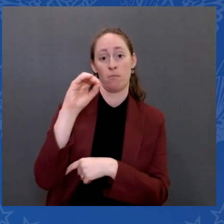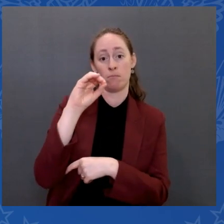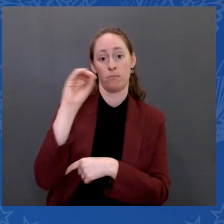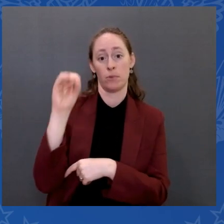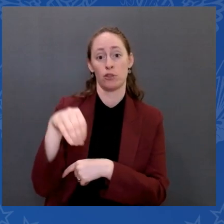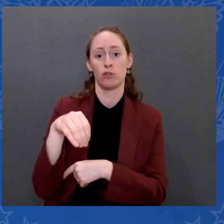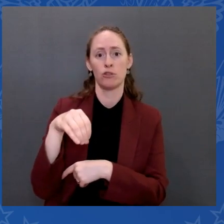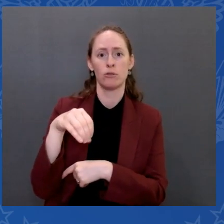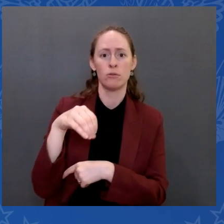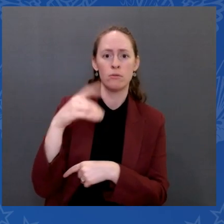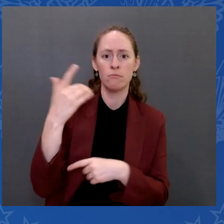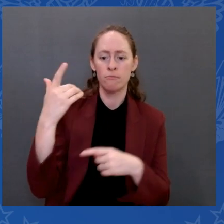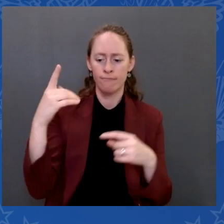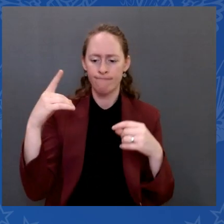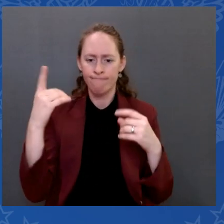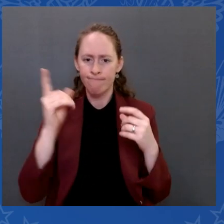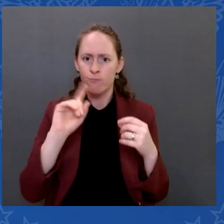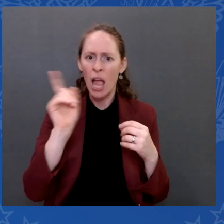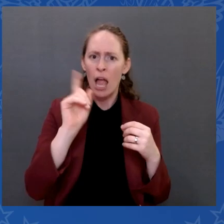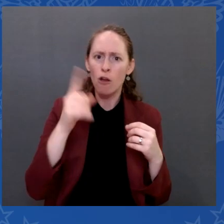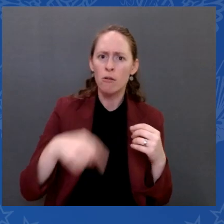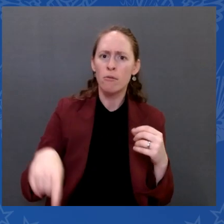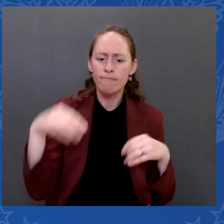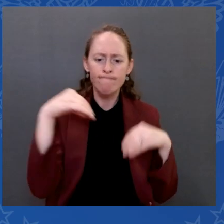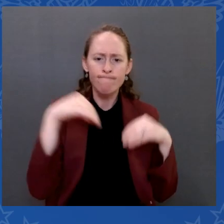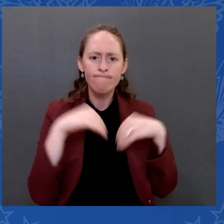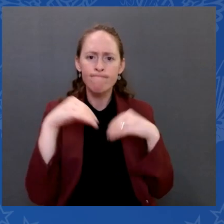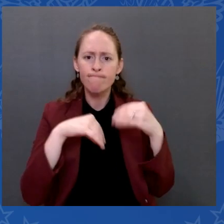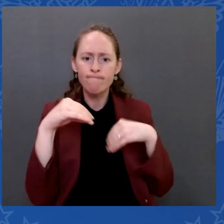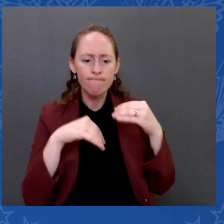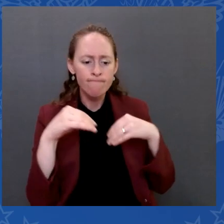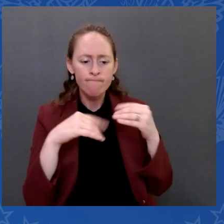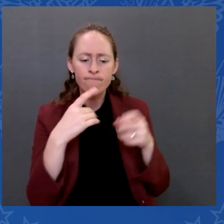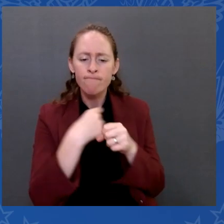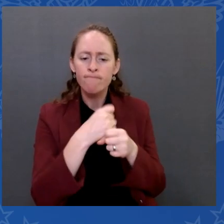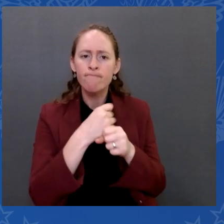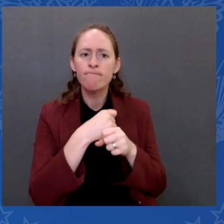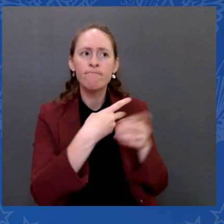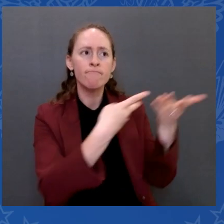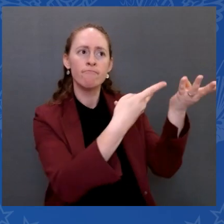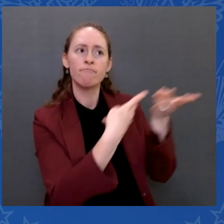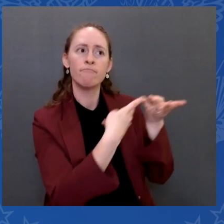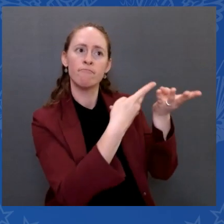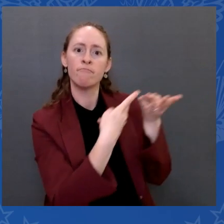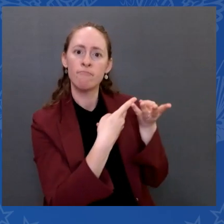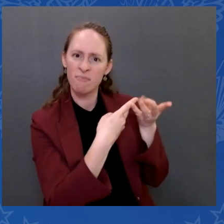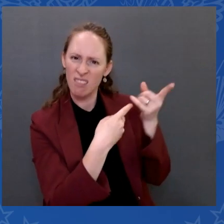we need to make sure both that we can assure our access and that we can have the most advanced capabilities